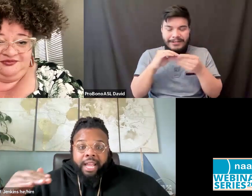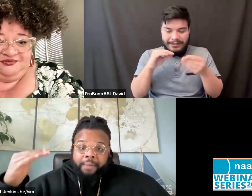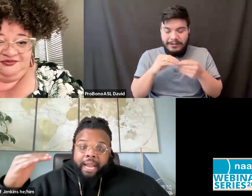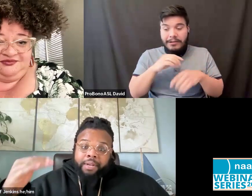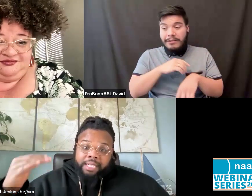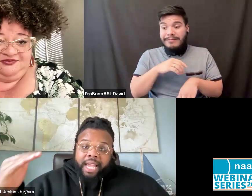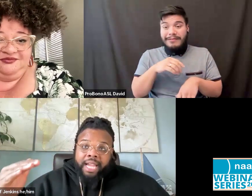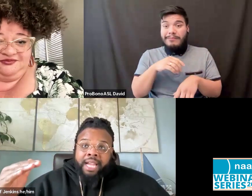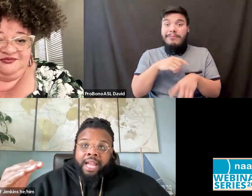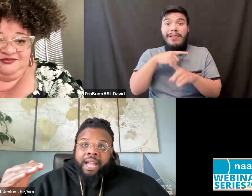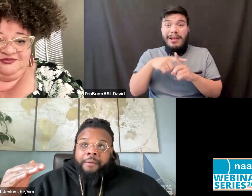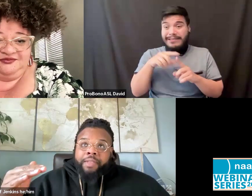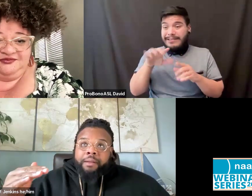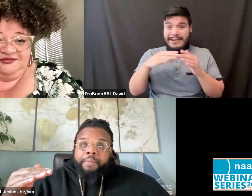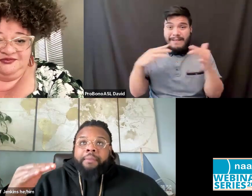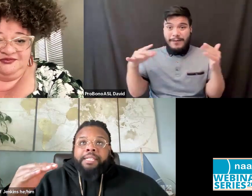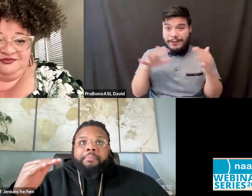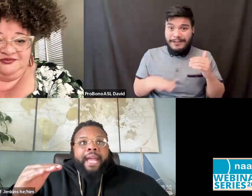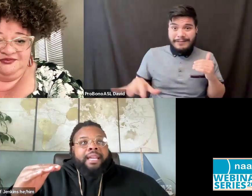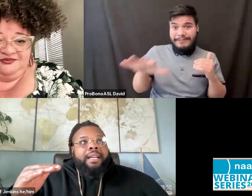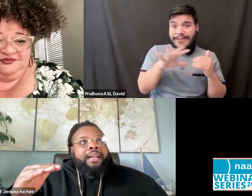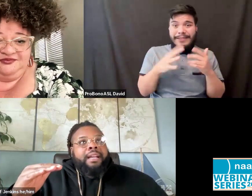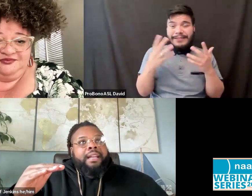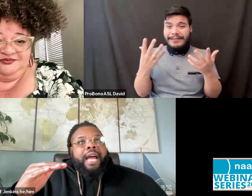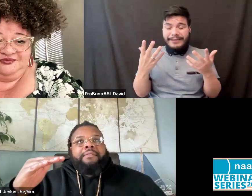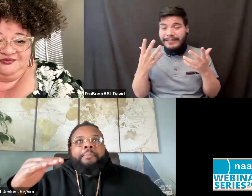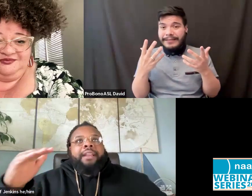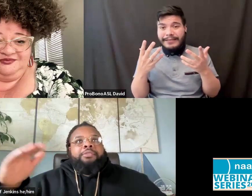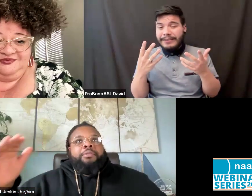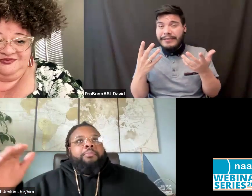and being able to say, be able to make that even palatable,